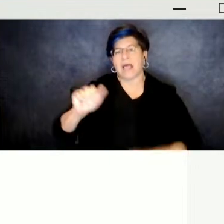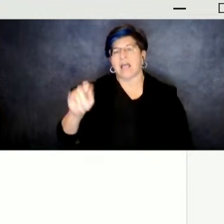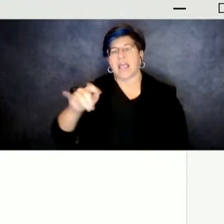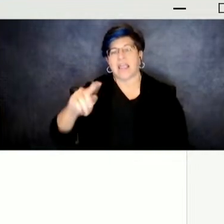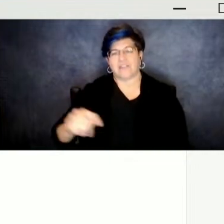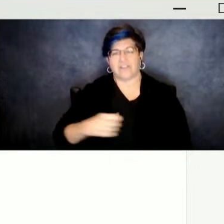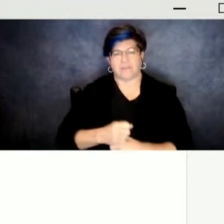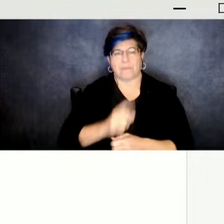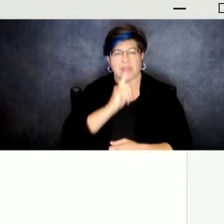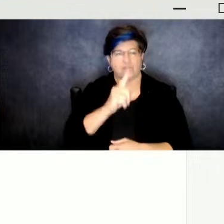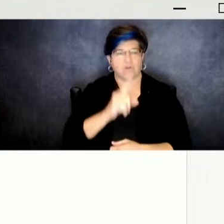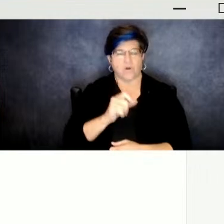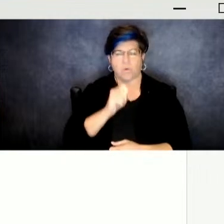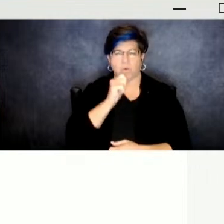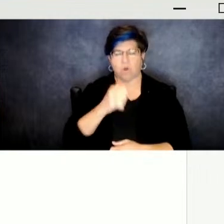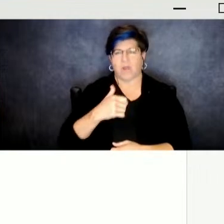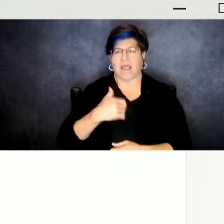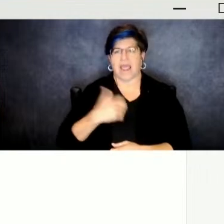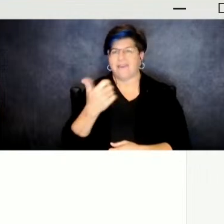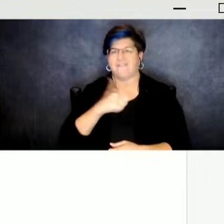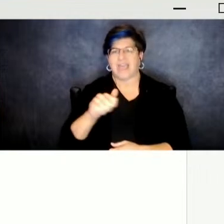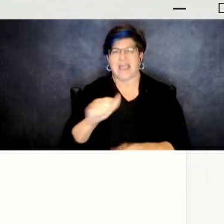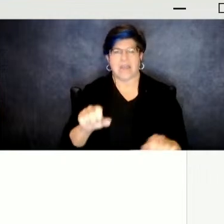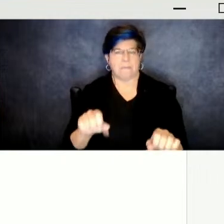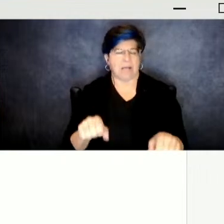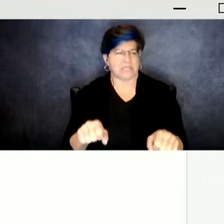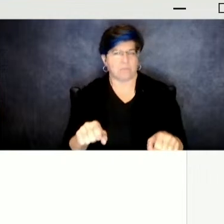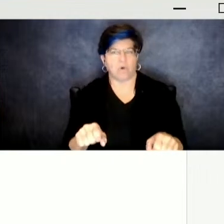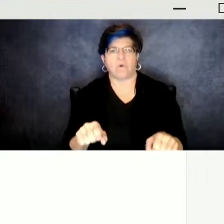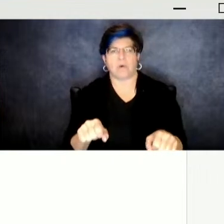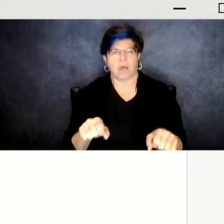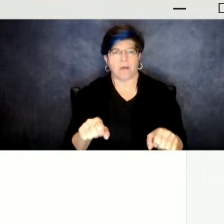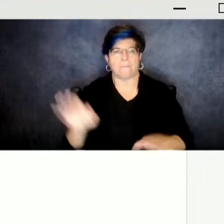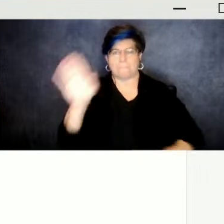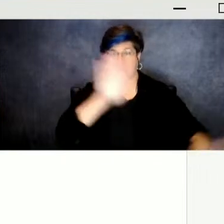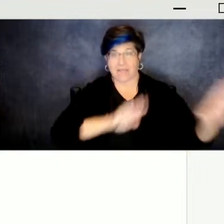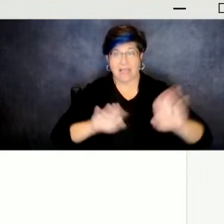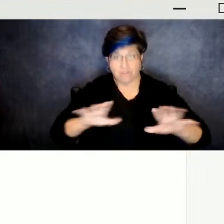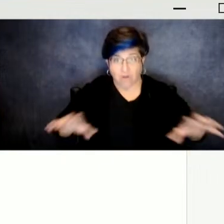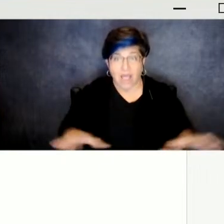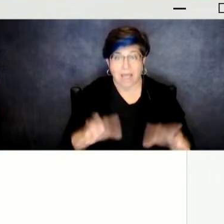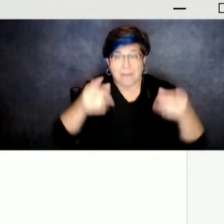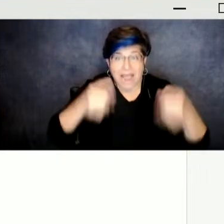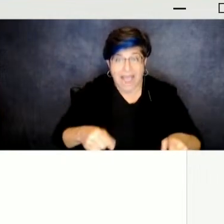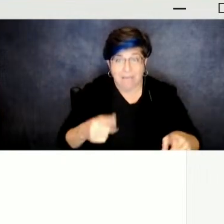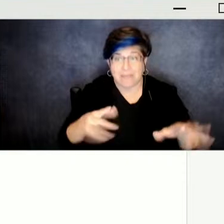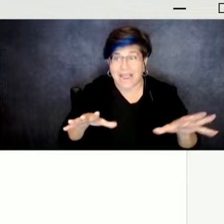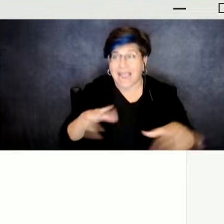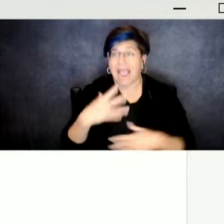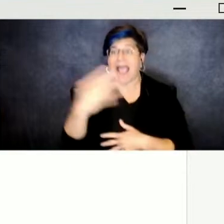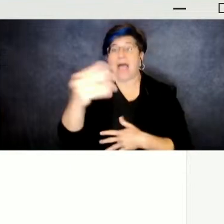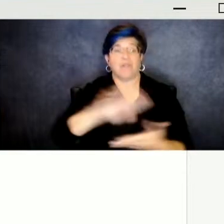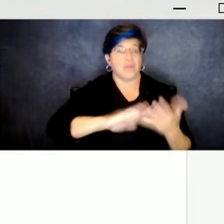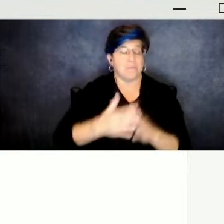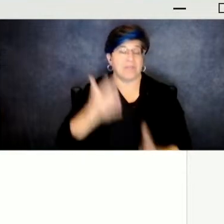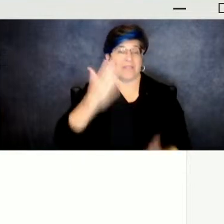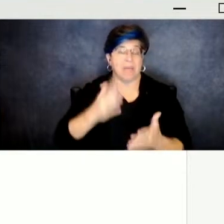WE ALSO TRACK SIX BIOLOGIC AGENTS TO ENSURE THAT WE DON'T